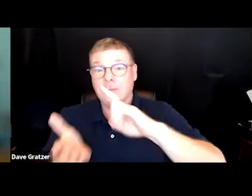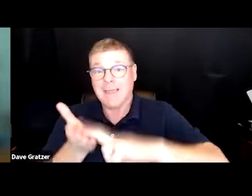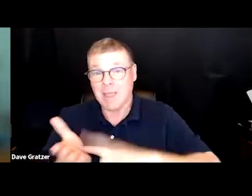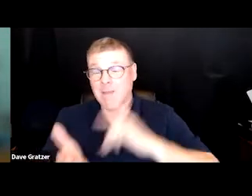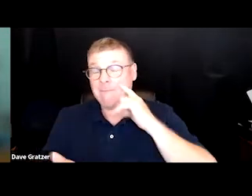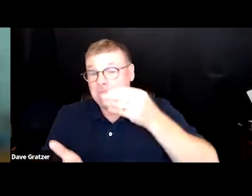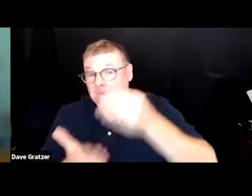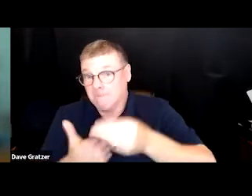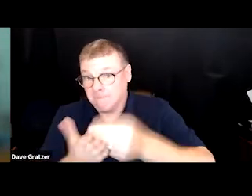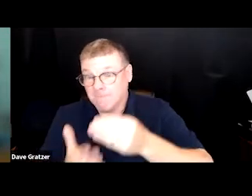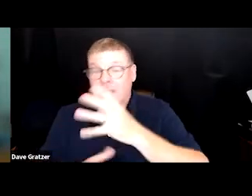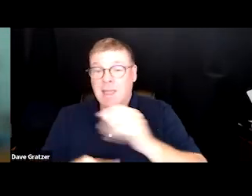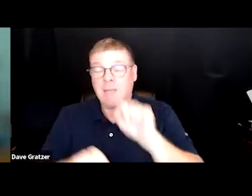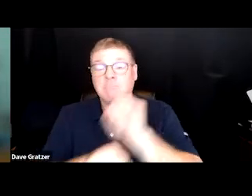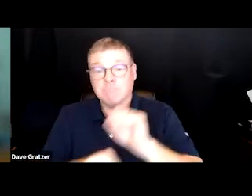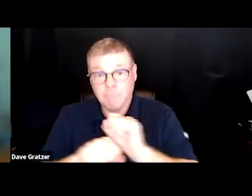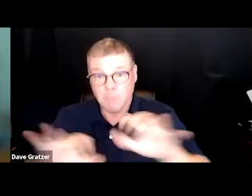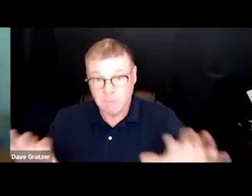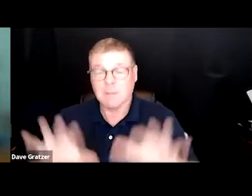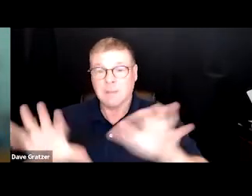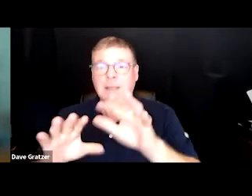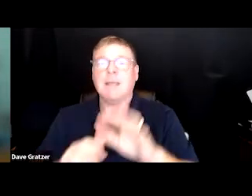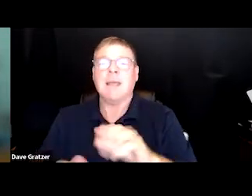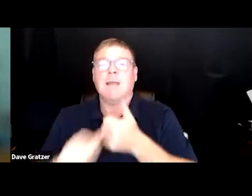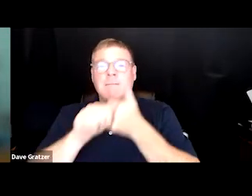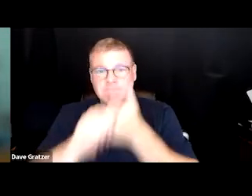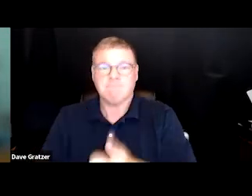and performance compliance is carried out by our staff,